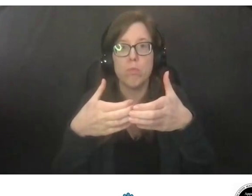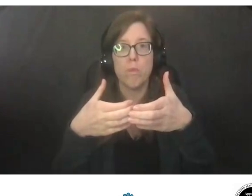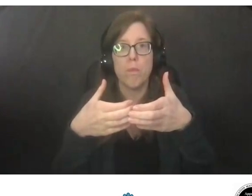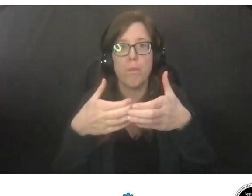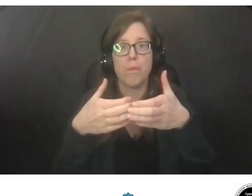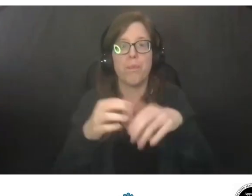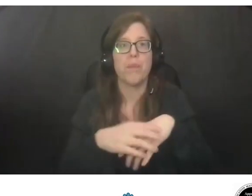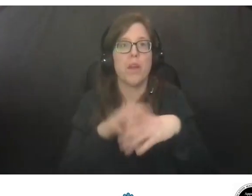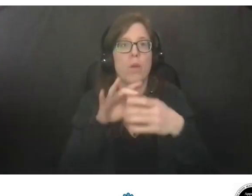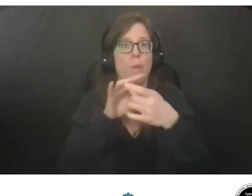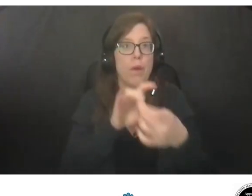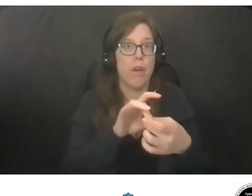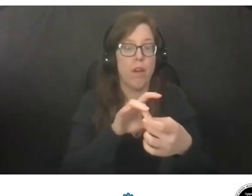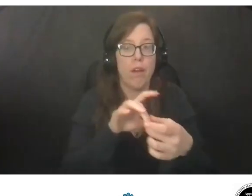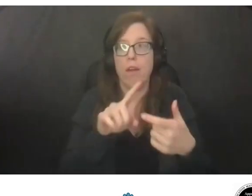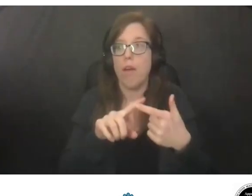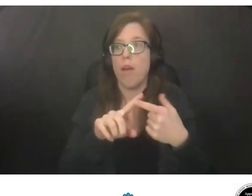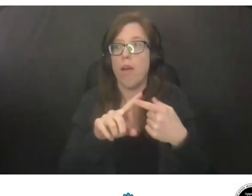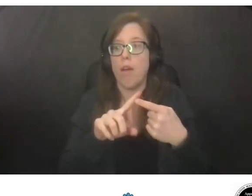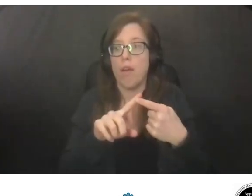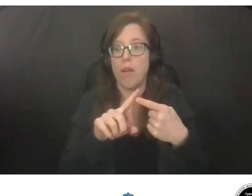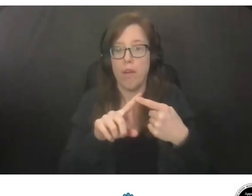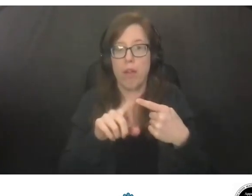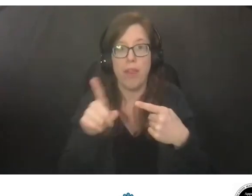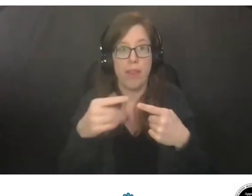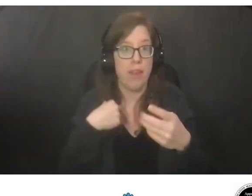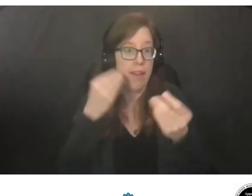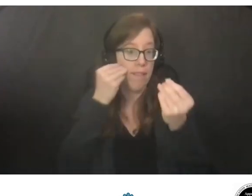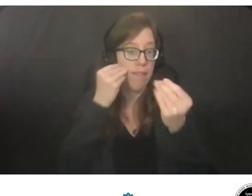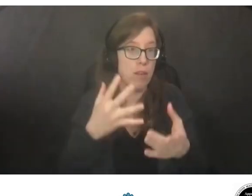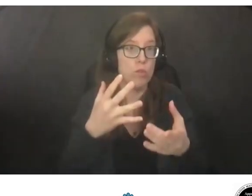And then related to that, also, do they have the information to make